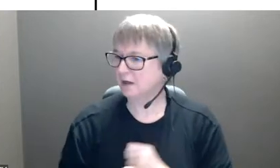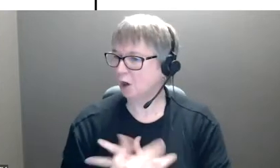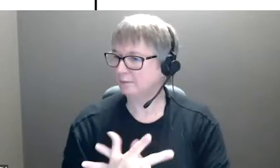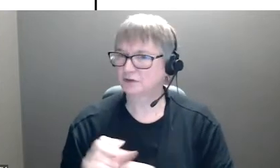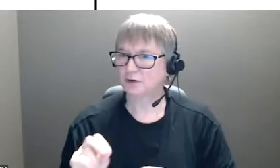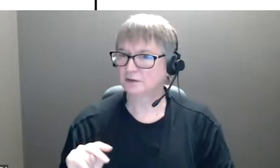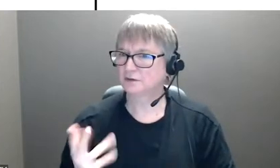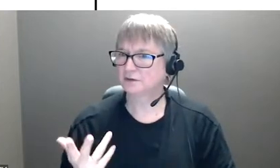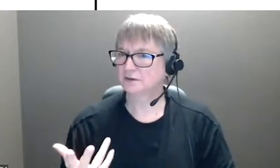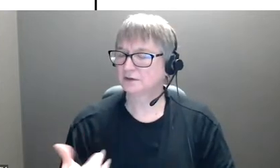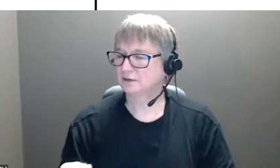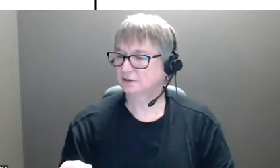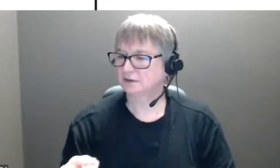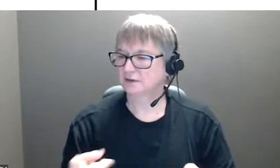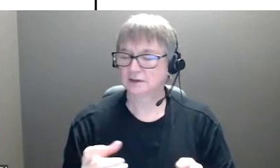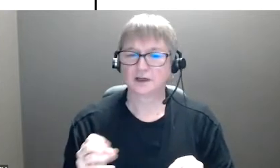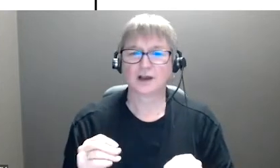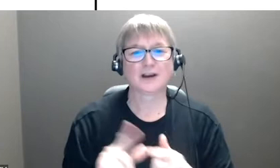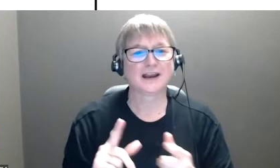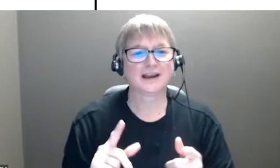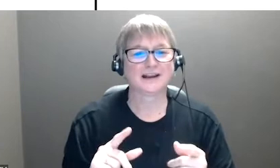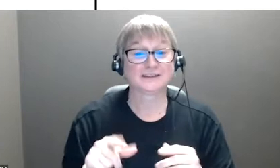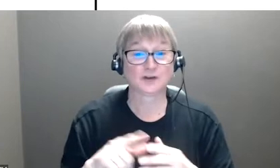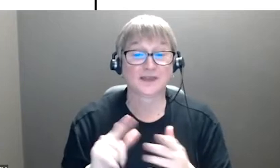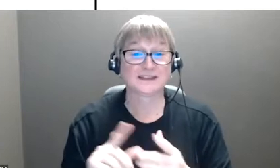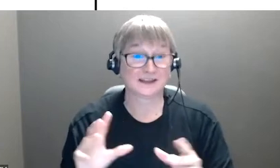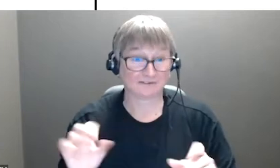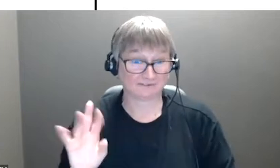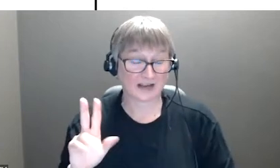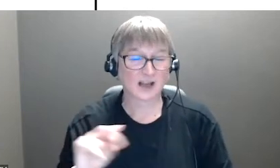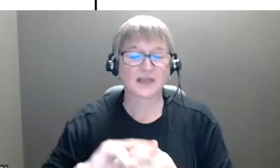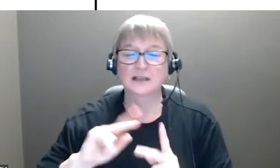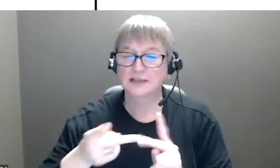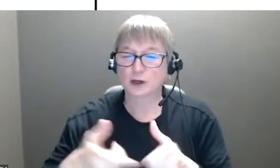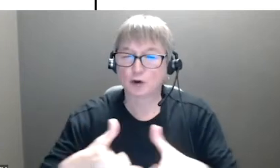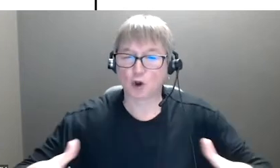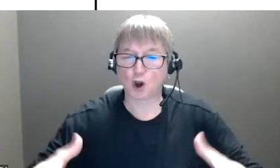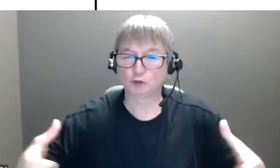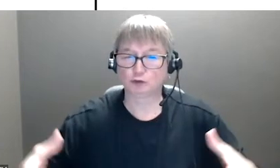employment supports for persons with disabilities. This program was initially established in 1997